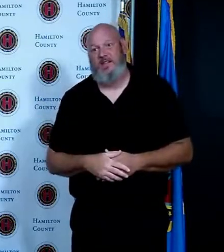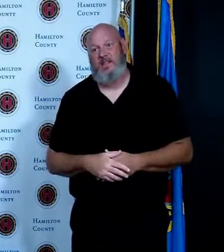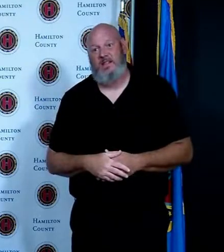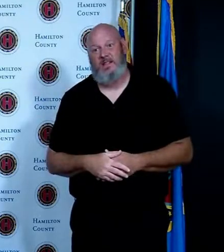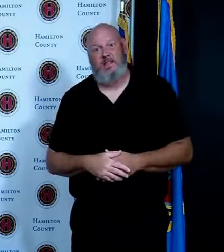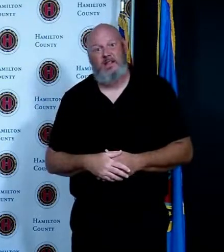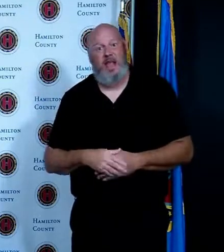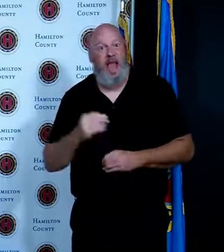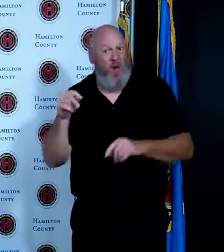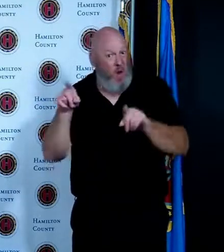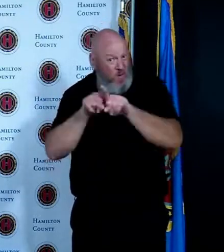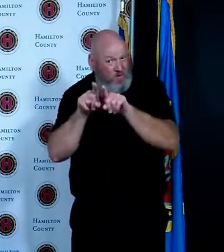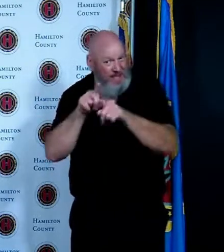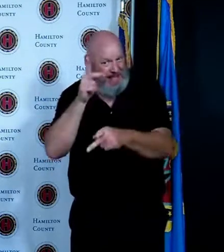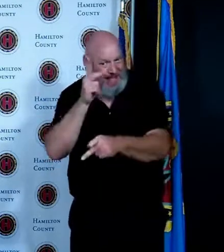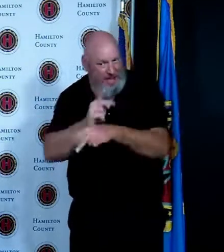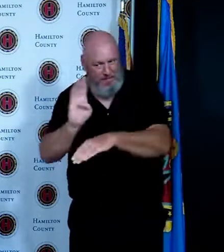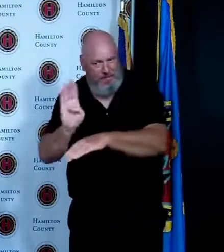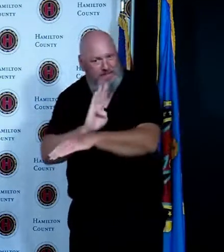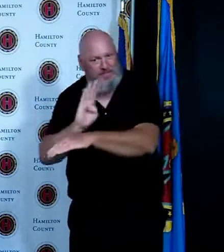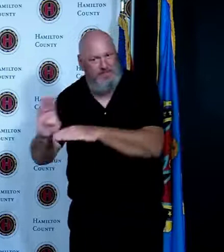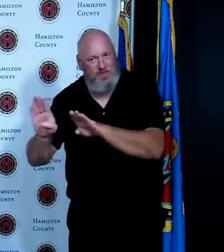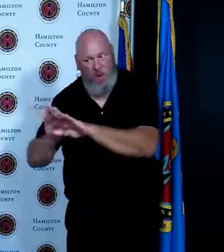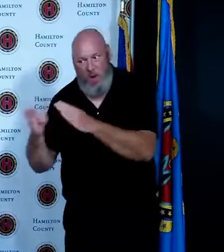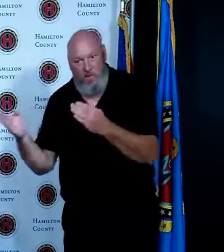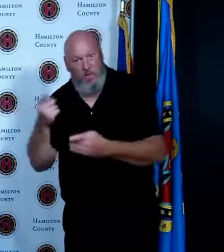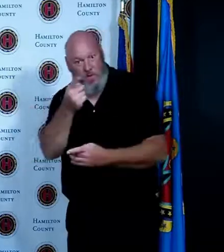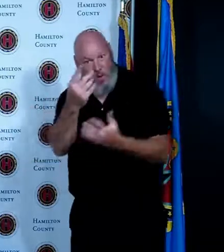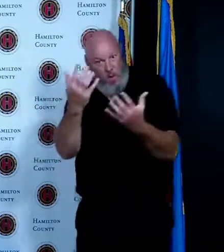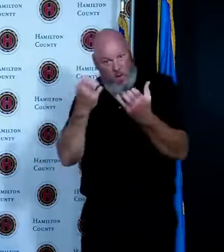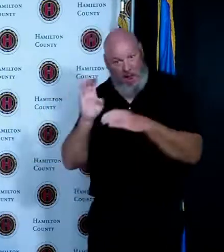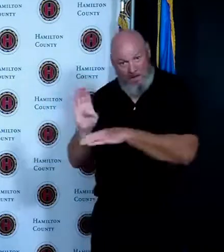think maybe not or go to a Bengals game in the fall I mean are we gonna be able